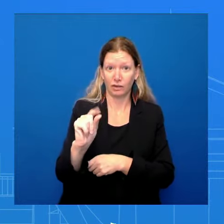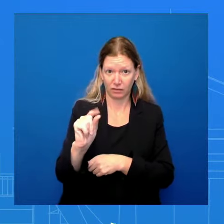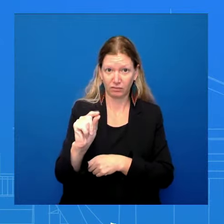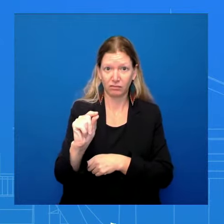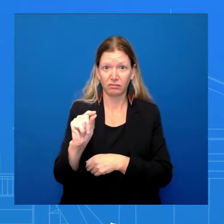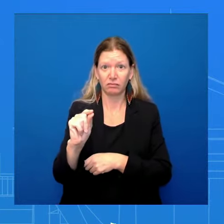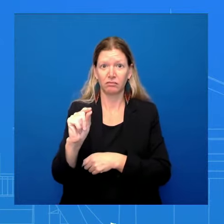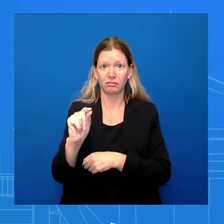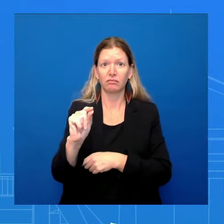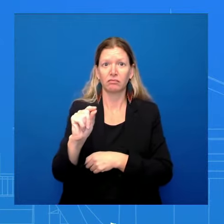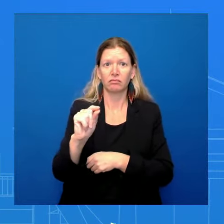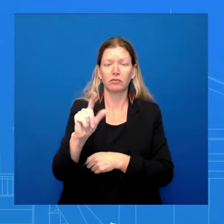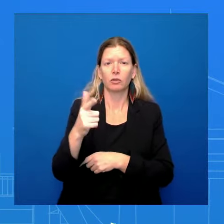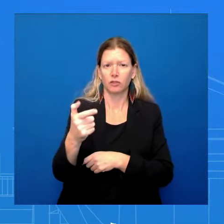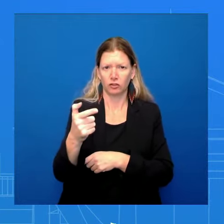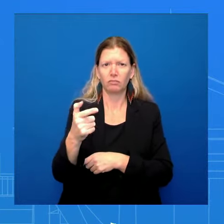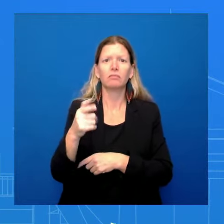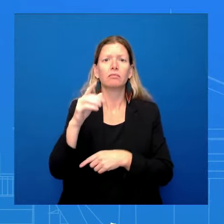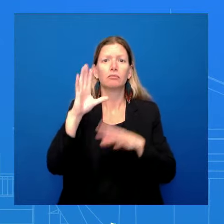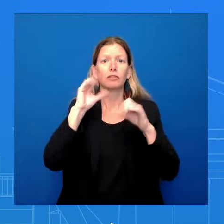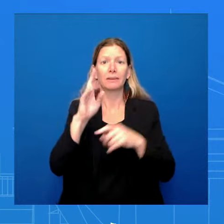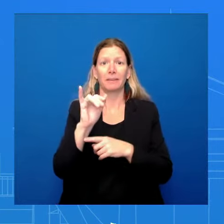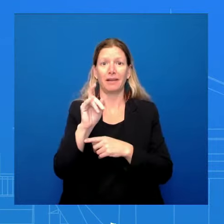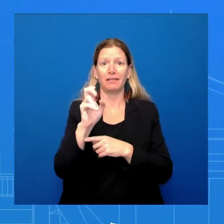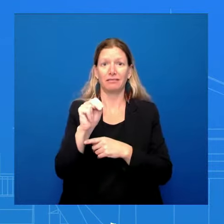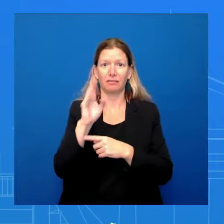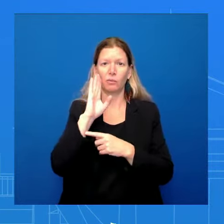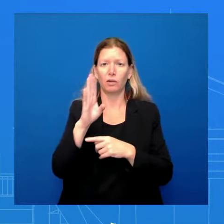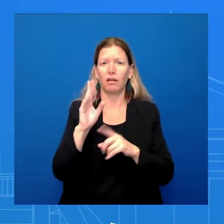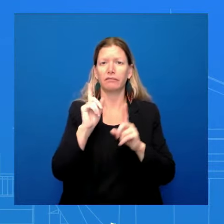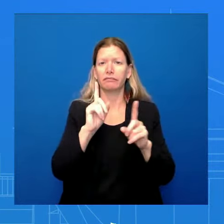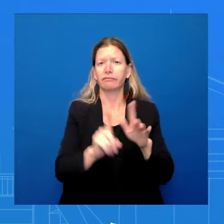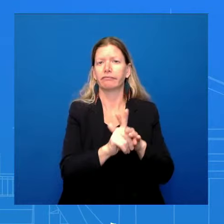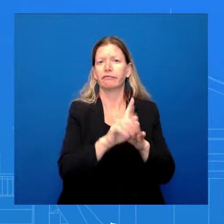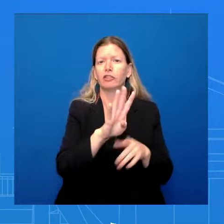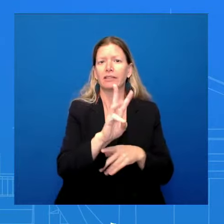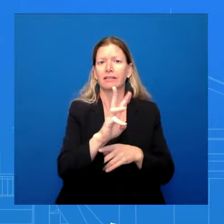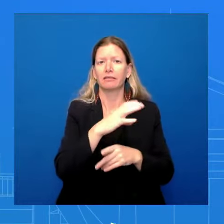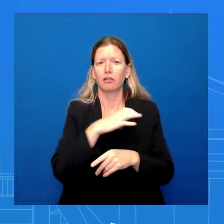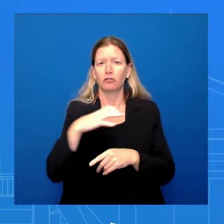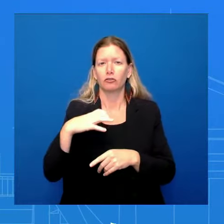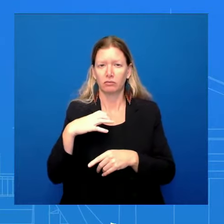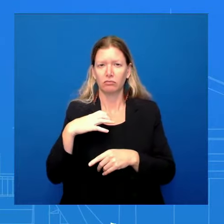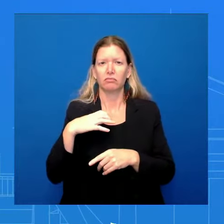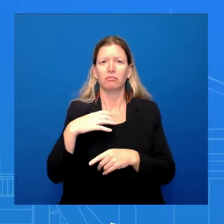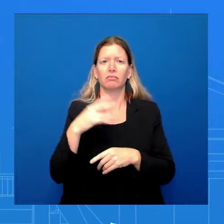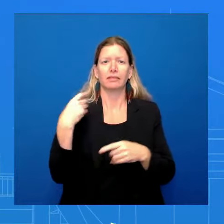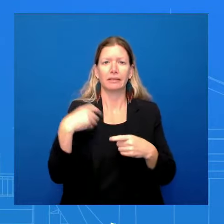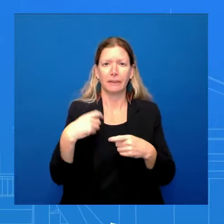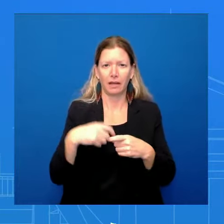and Vice President Harris will participate in a moderated conversation with young Latinos during the CHCI Leadership Conference.